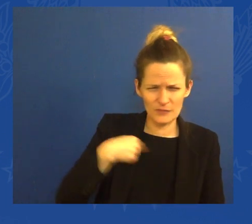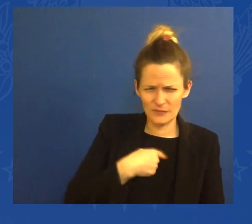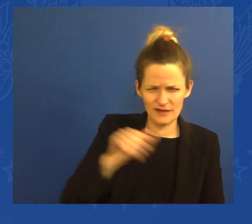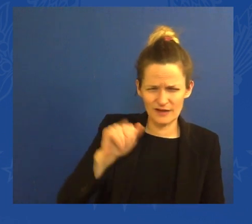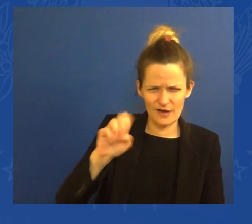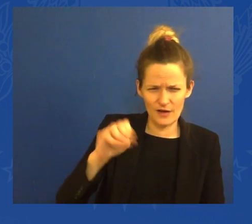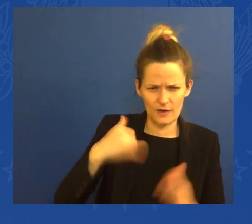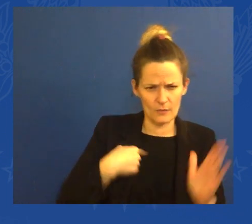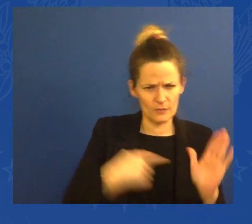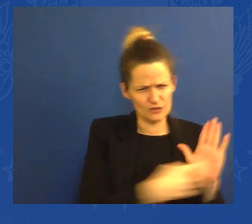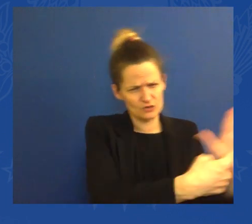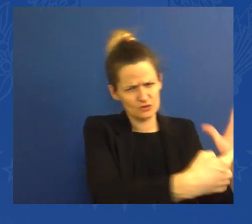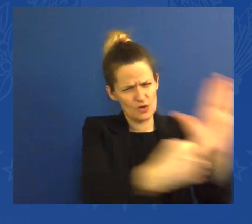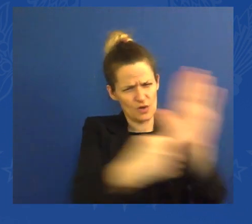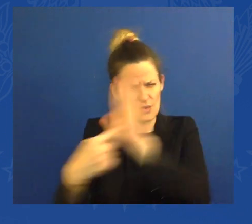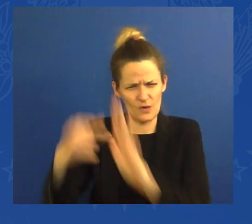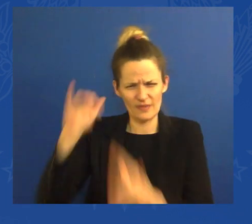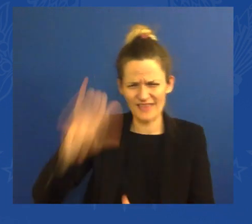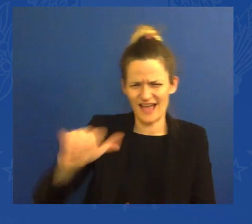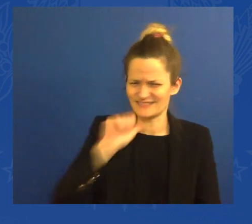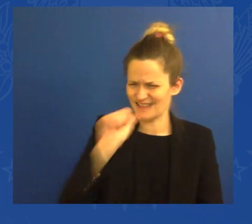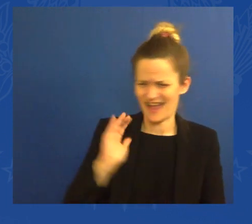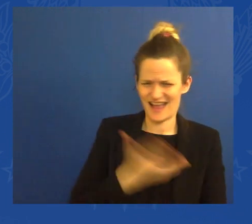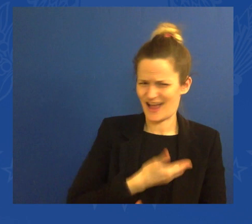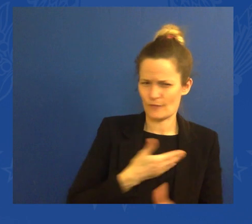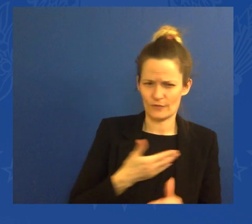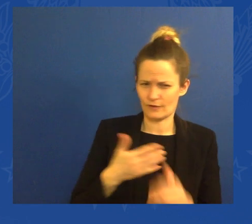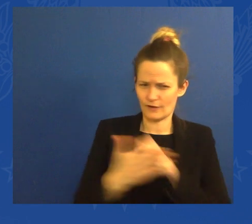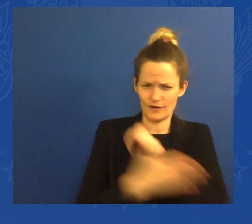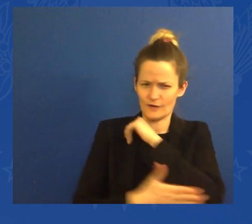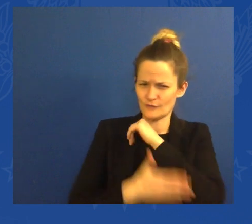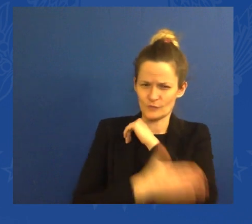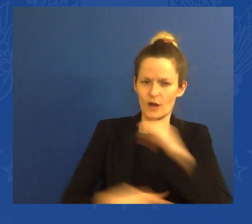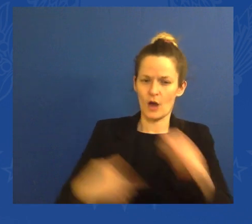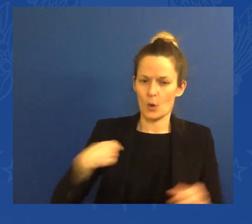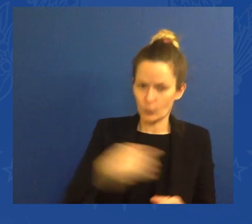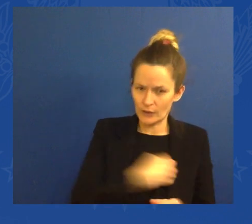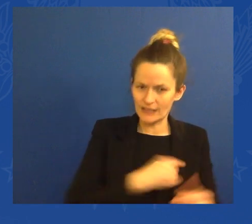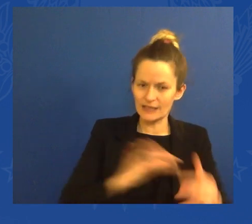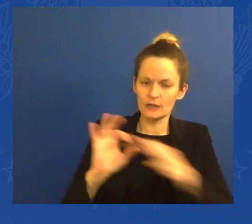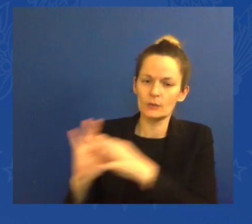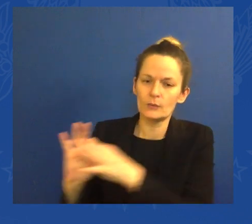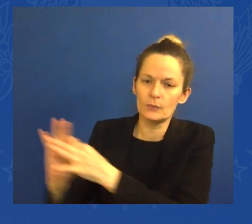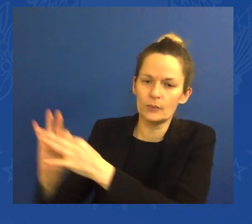And folks, that's how I was able -- we were able to make sure we kept Europe united